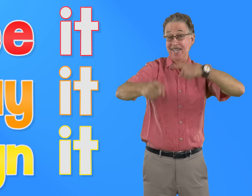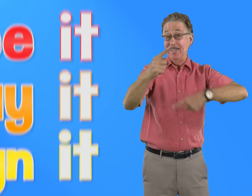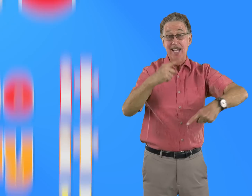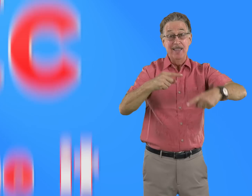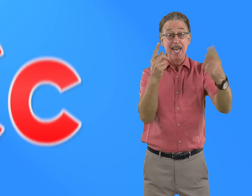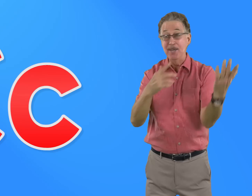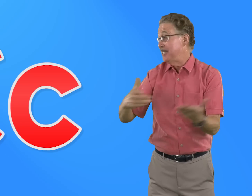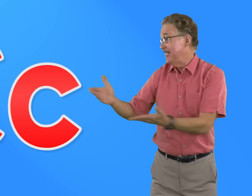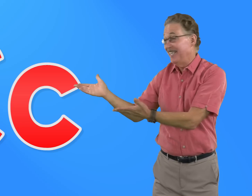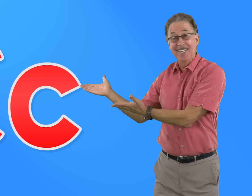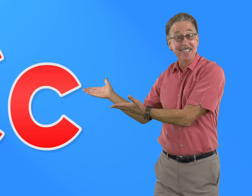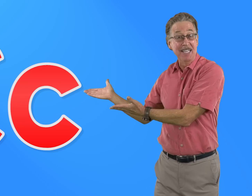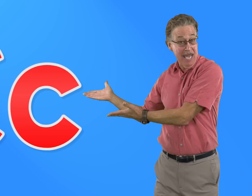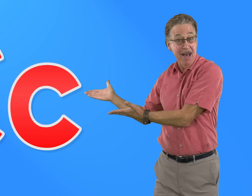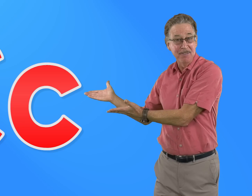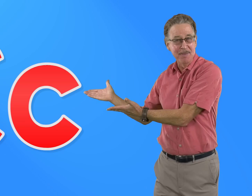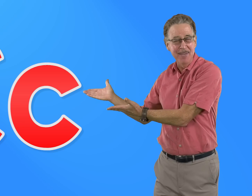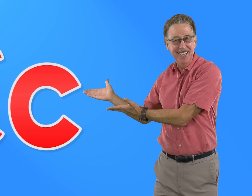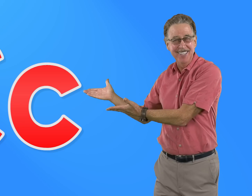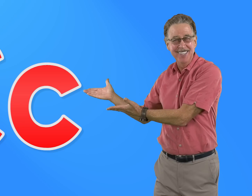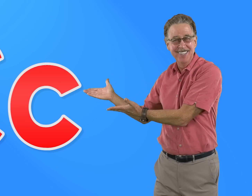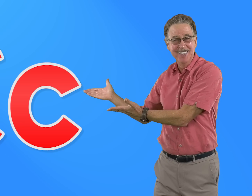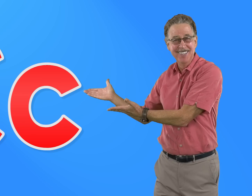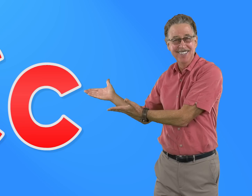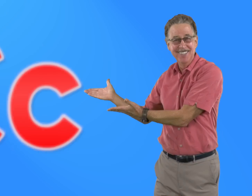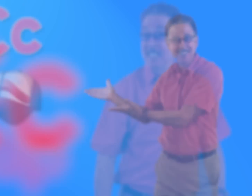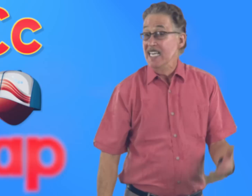Letter C c in the alphabet